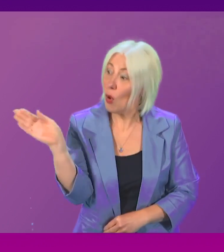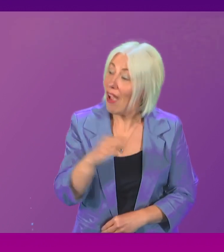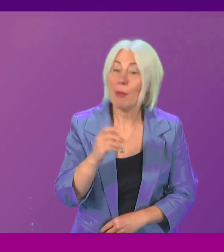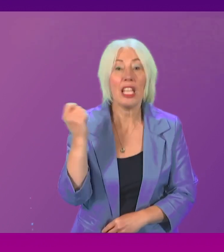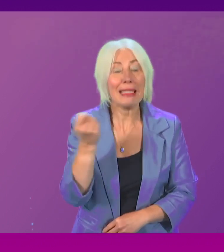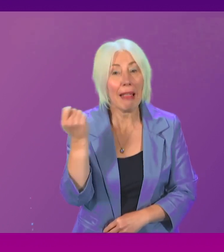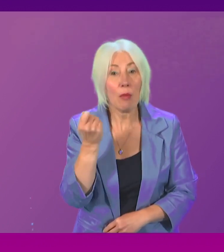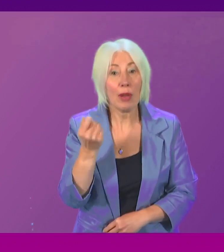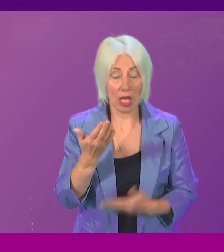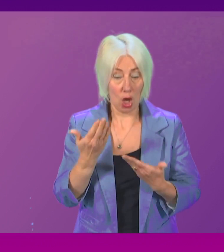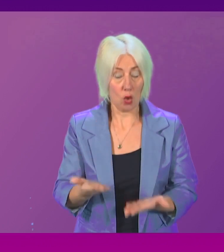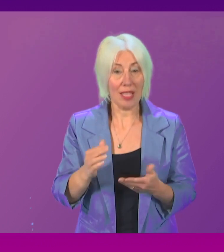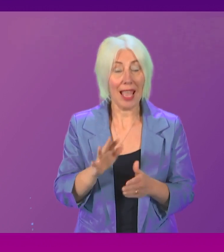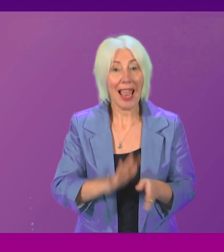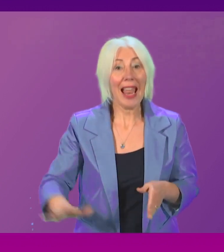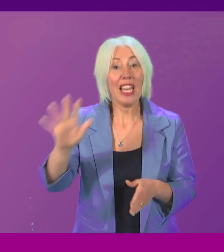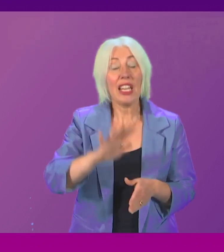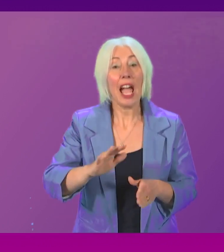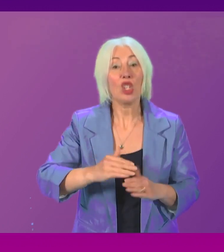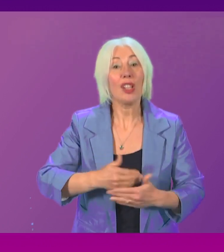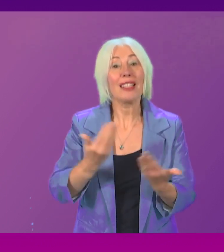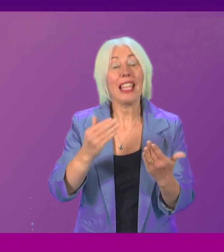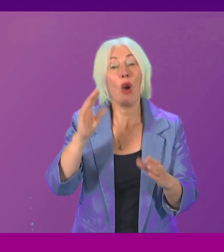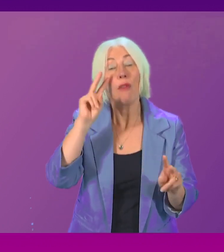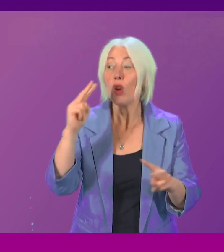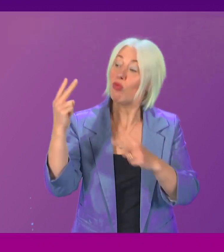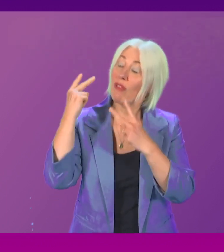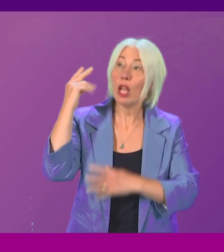And, on this national day of reflection and commemoration, I remember the more than 16,000